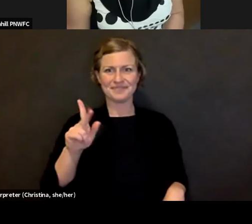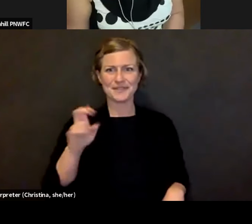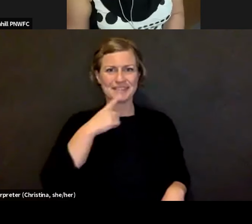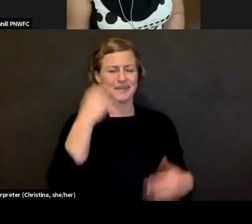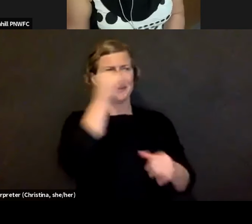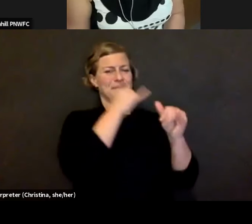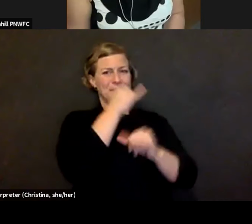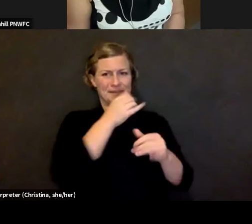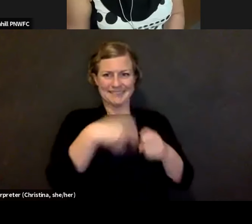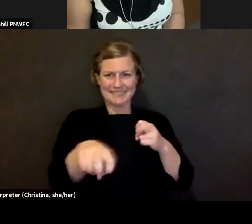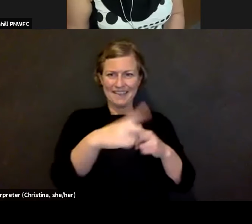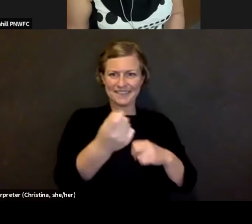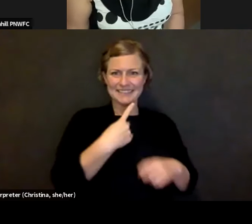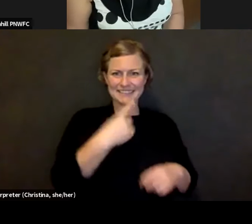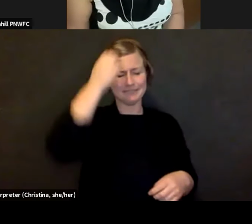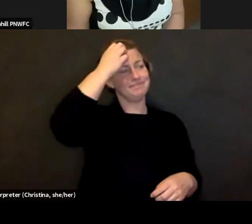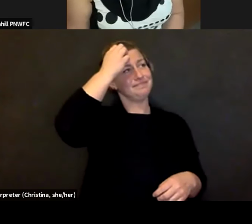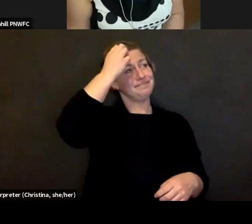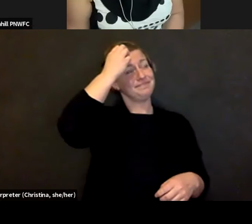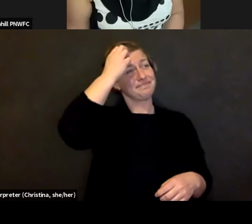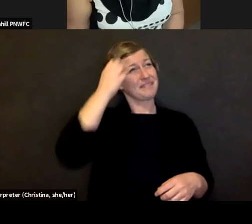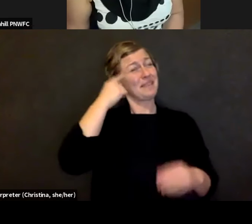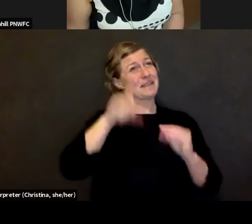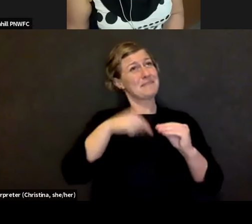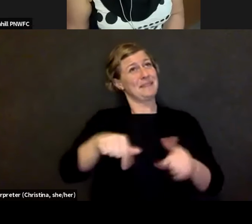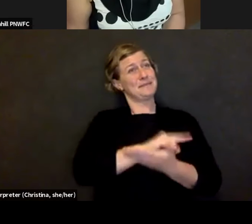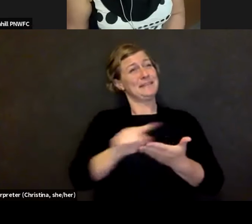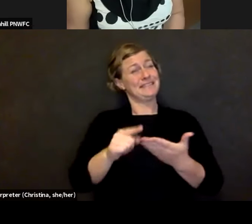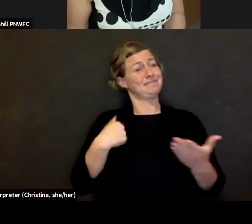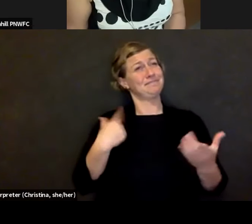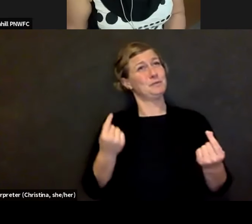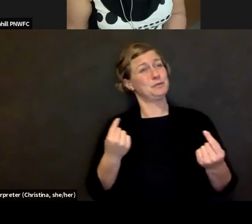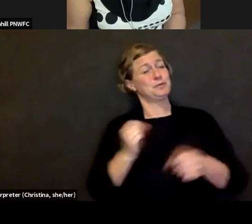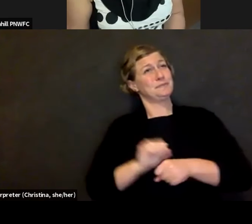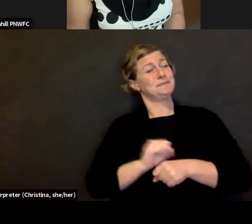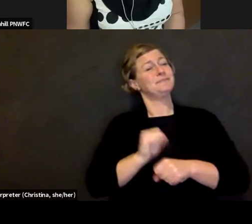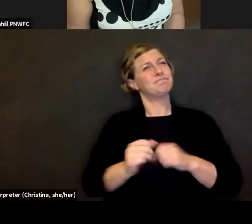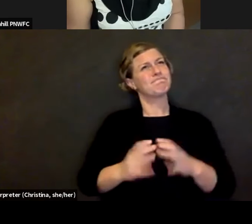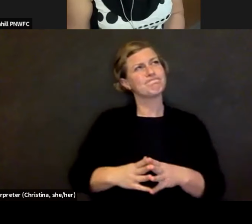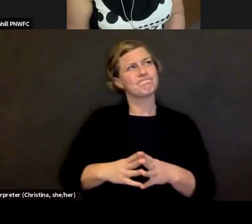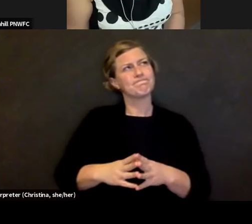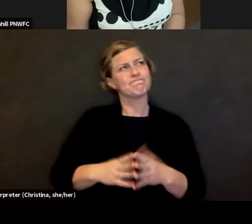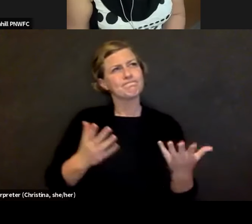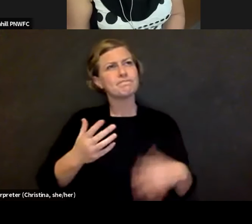long-term